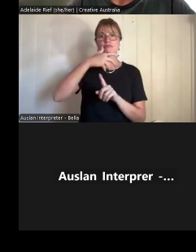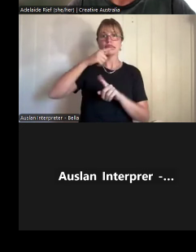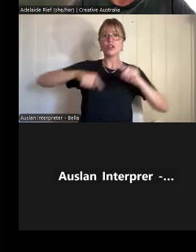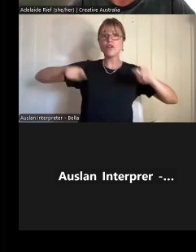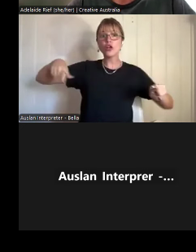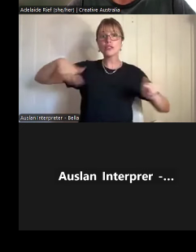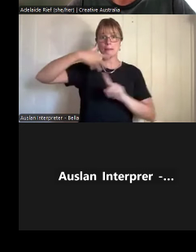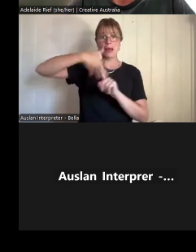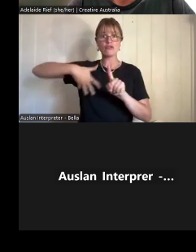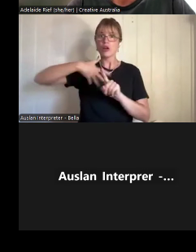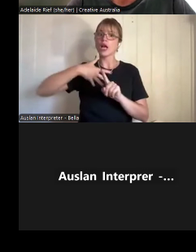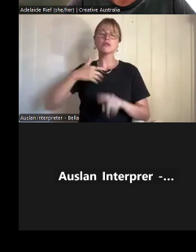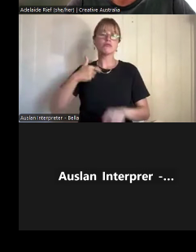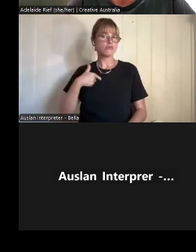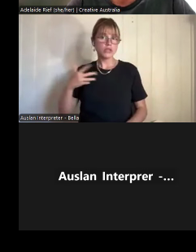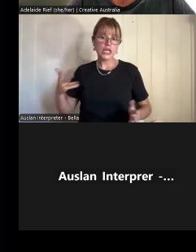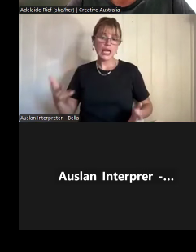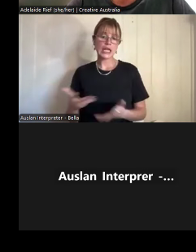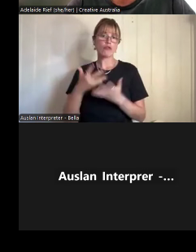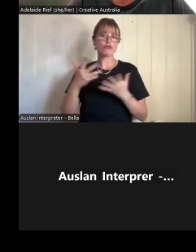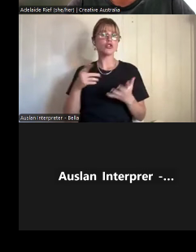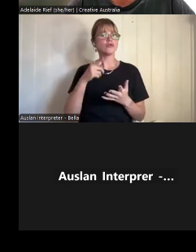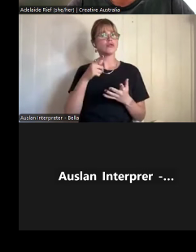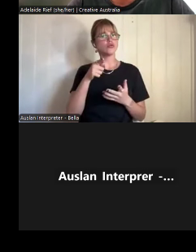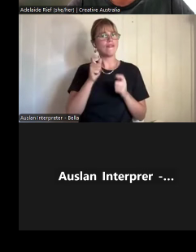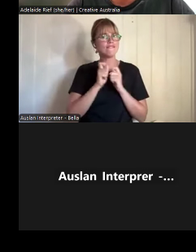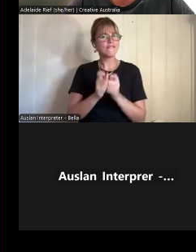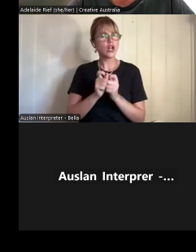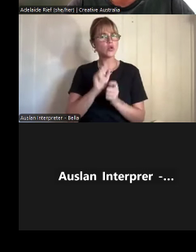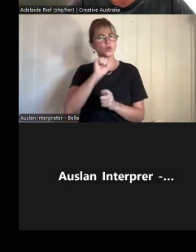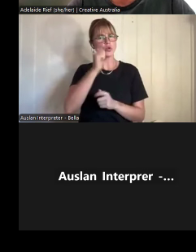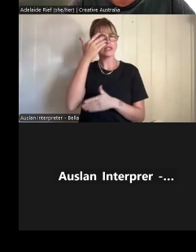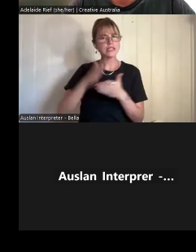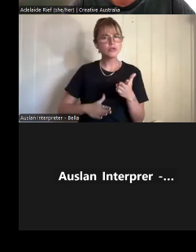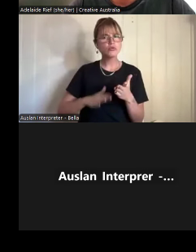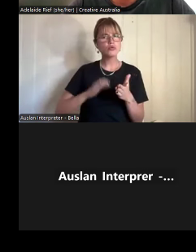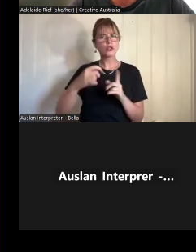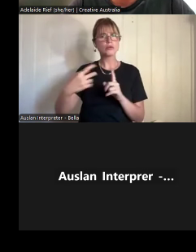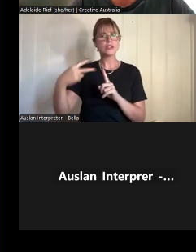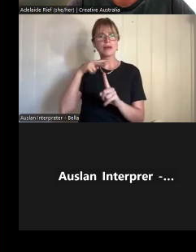we really encourage you to value your experience, your perspectives and the contribution that you